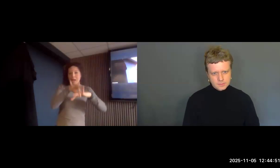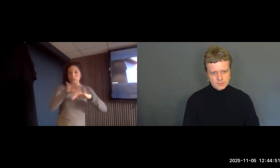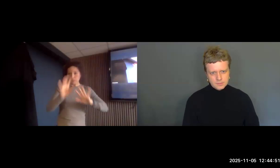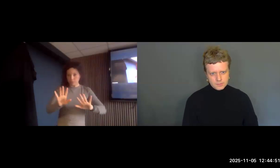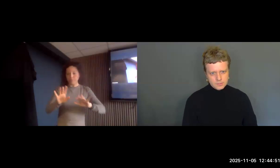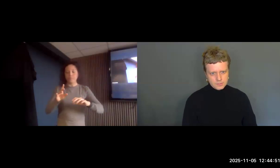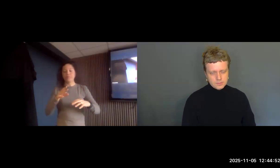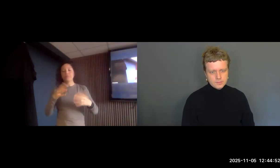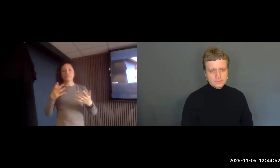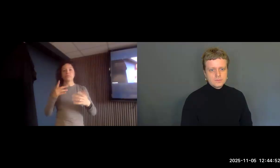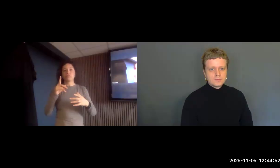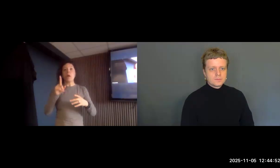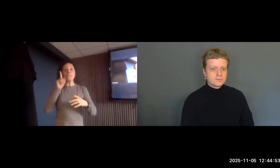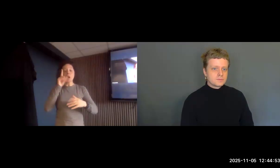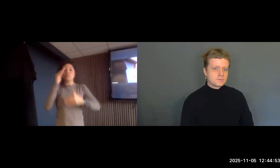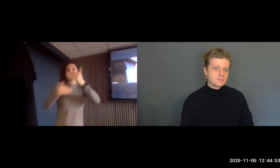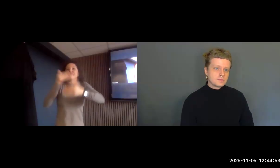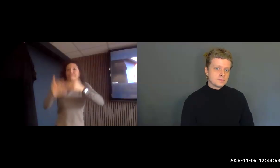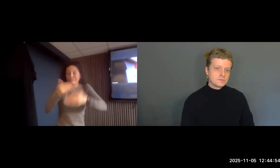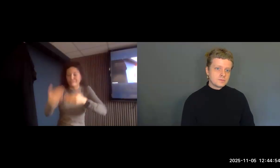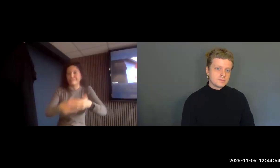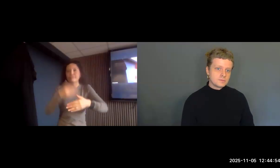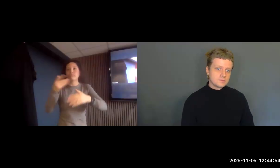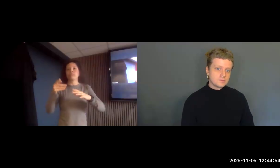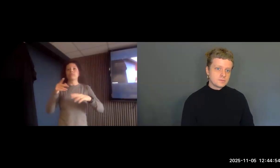So, if it so it's a little unclear which gender?